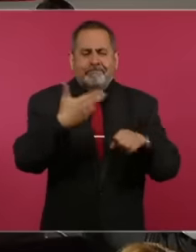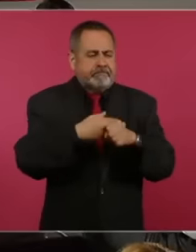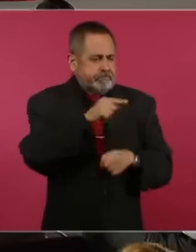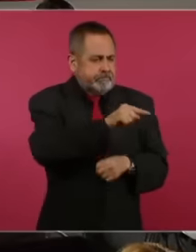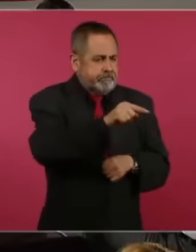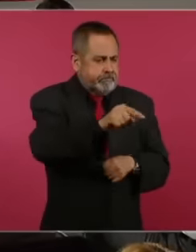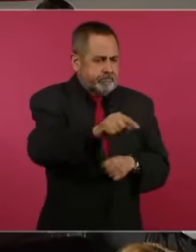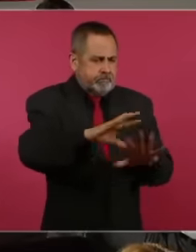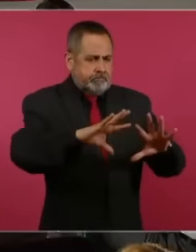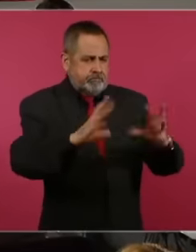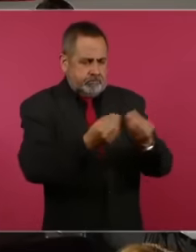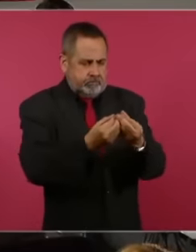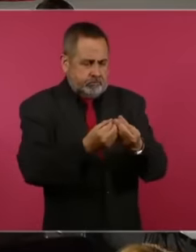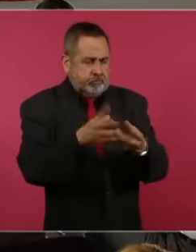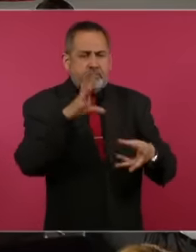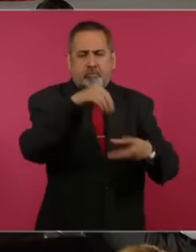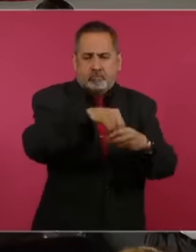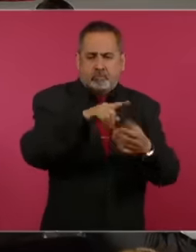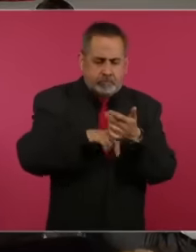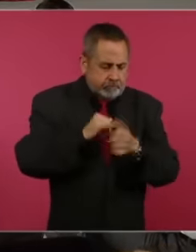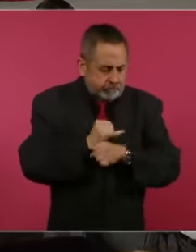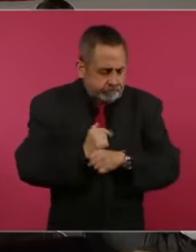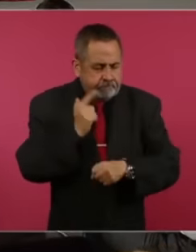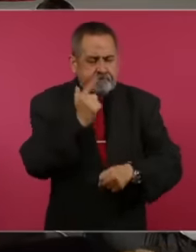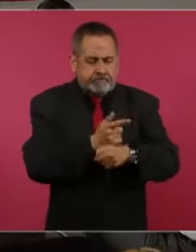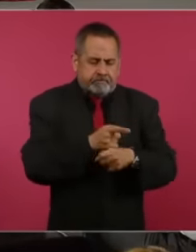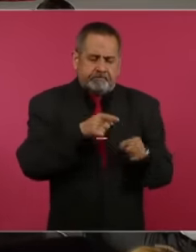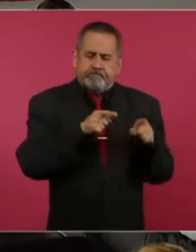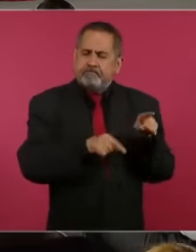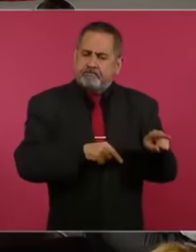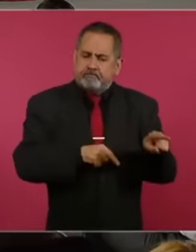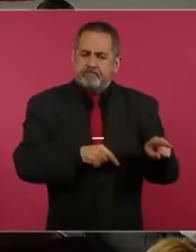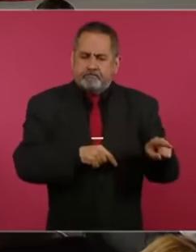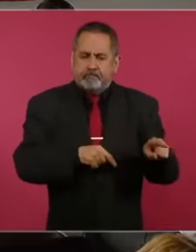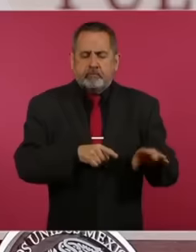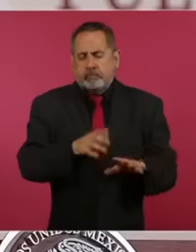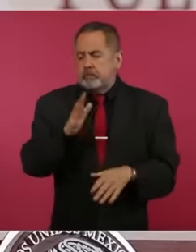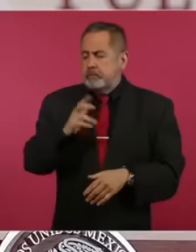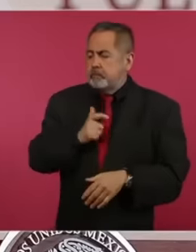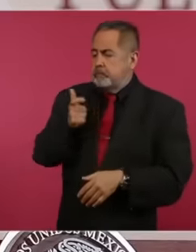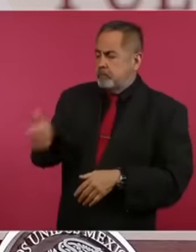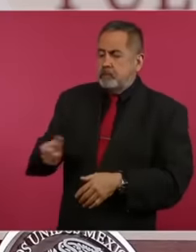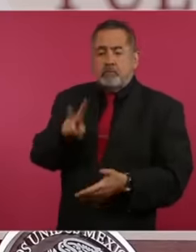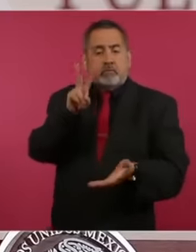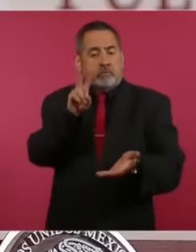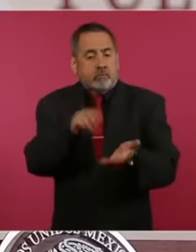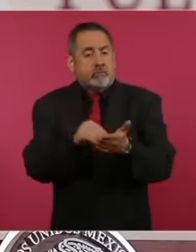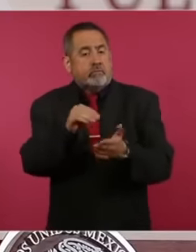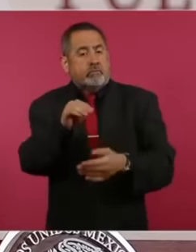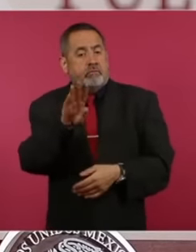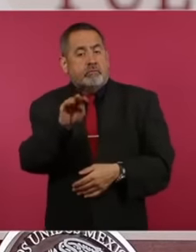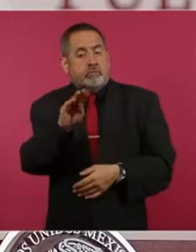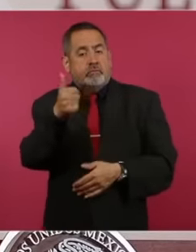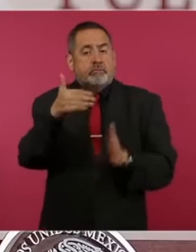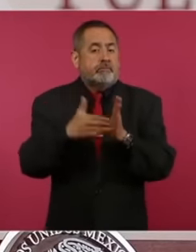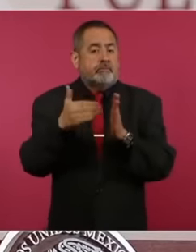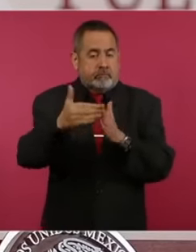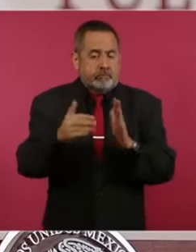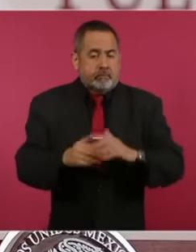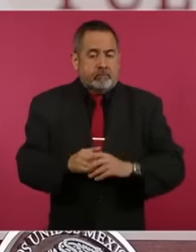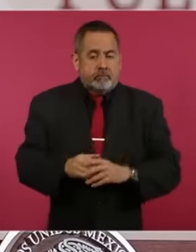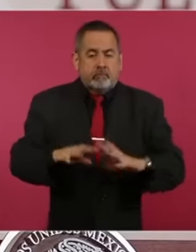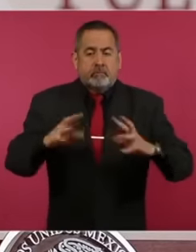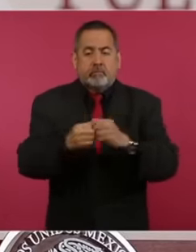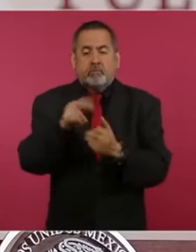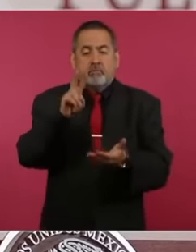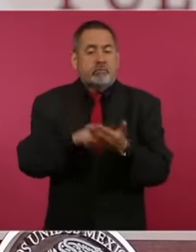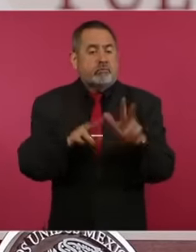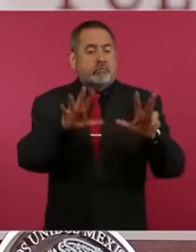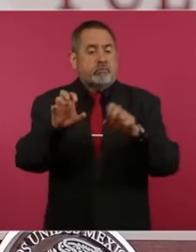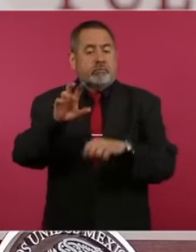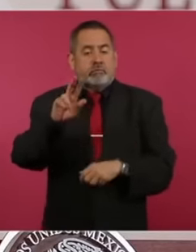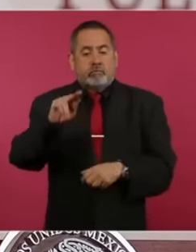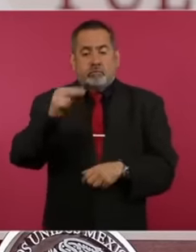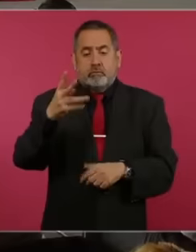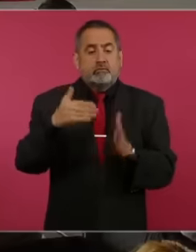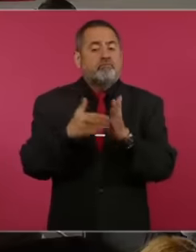and that within the audits eh They paid 2.96 million, an amount of 2,772 million, which was